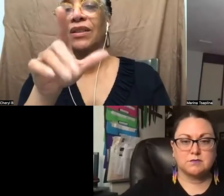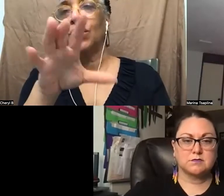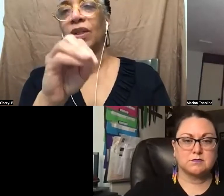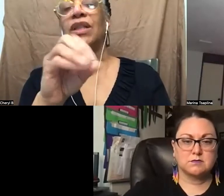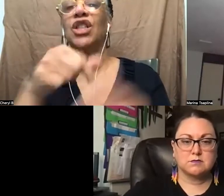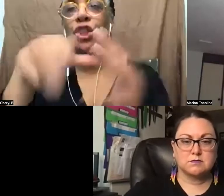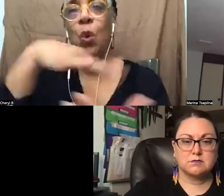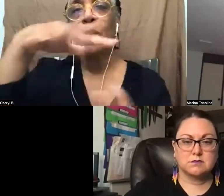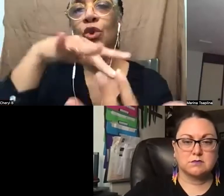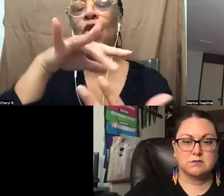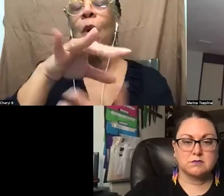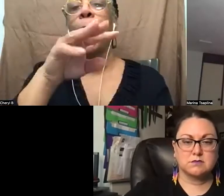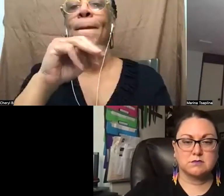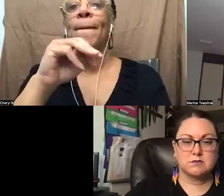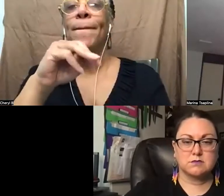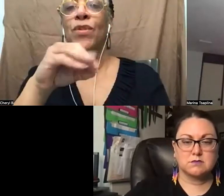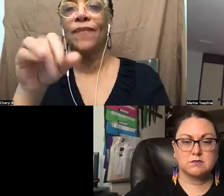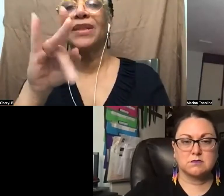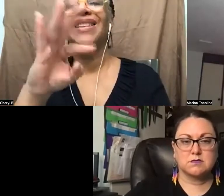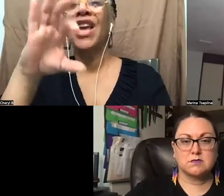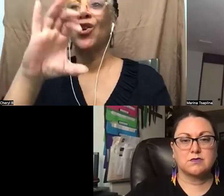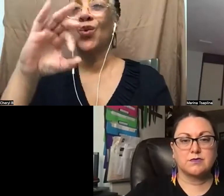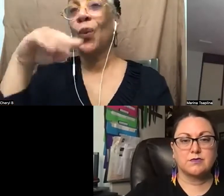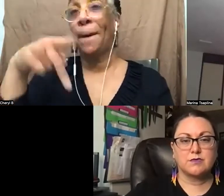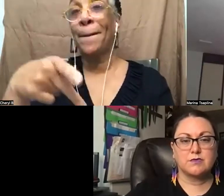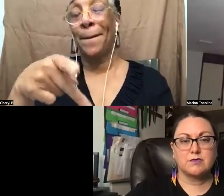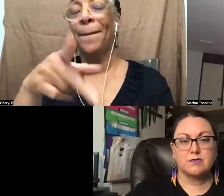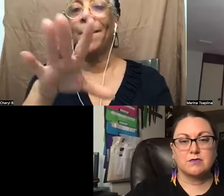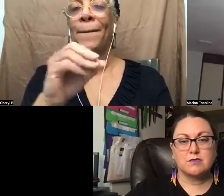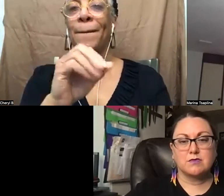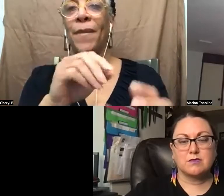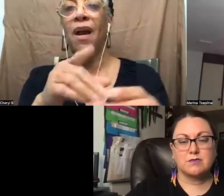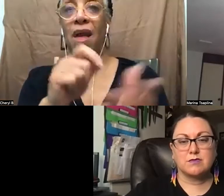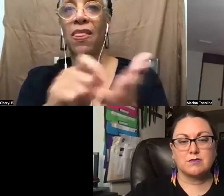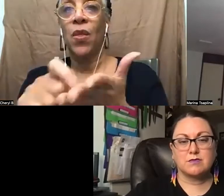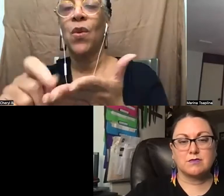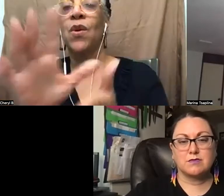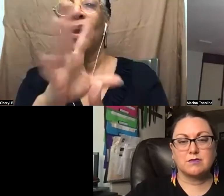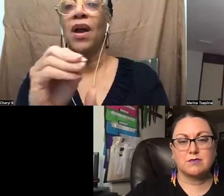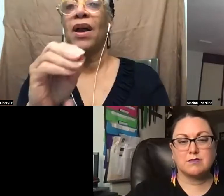Crip Authorship: Disability as Method. She is the co-editor of the anthology Sacred and